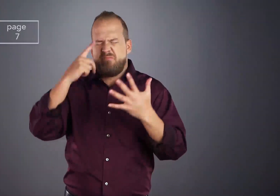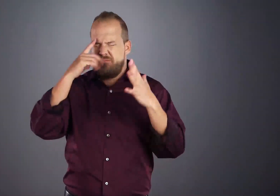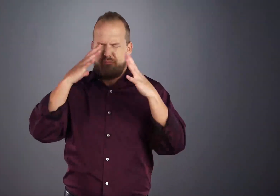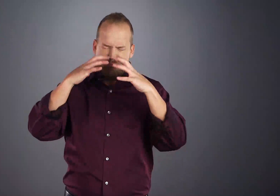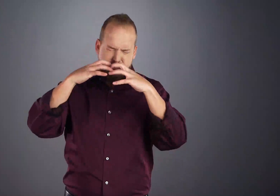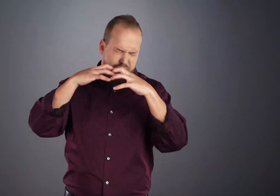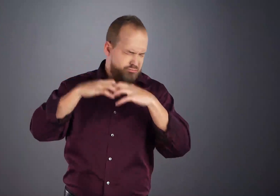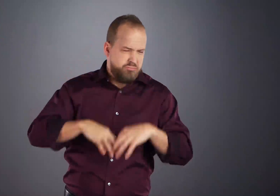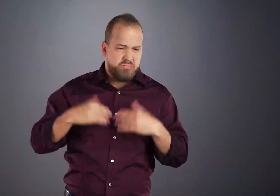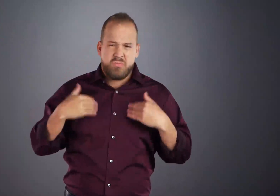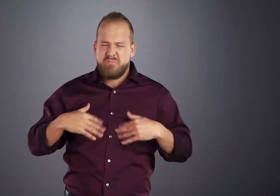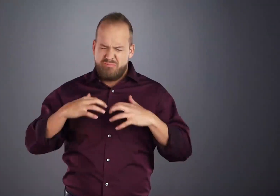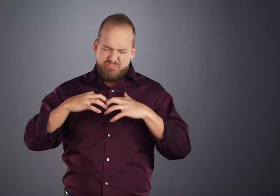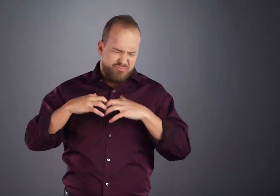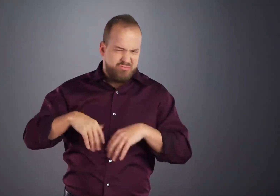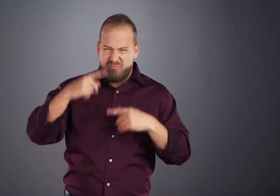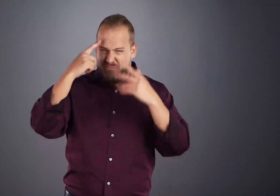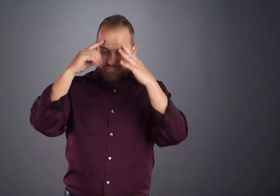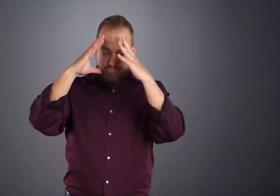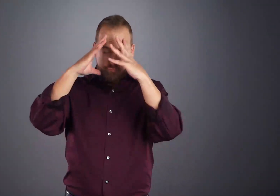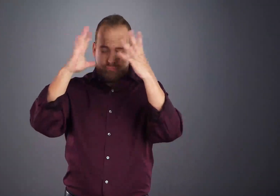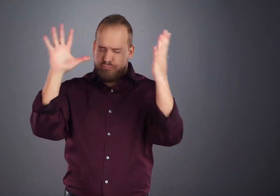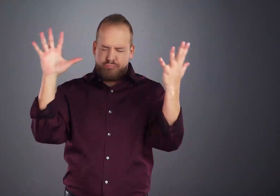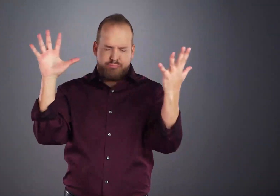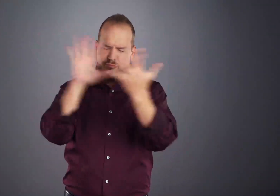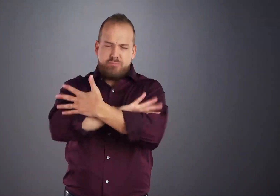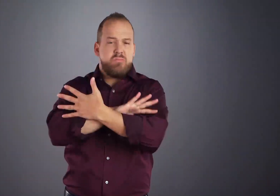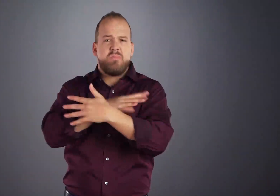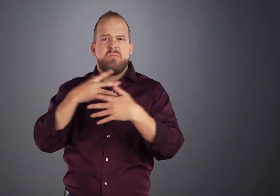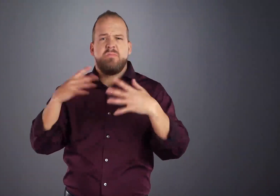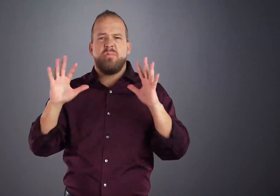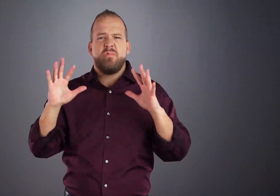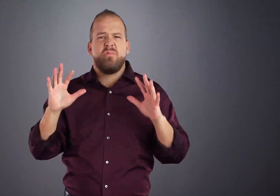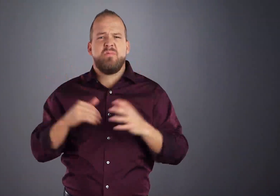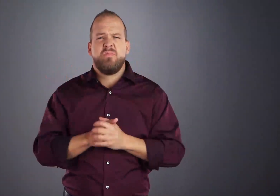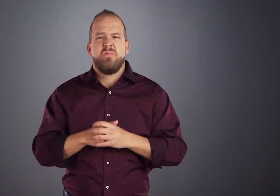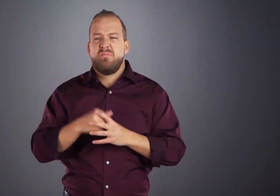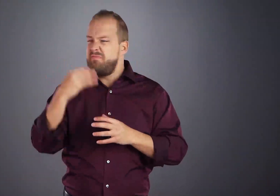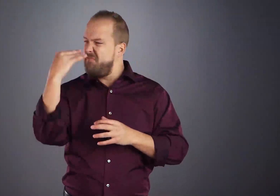This combination soon landed me on the rocks.